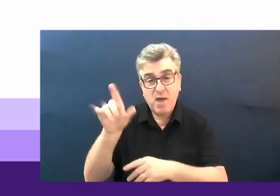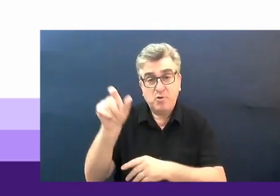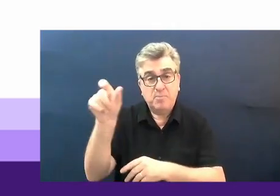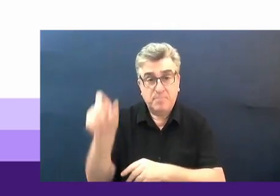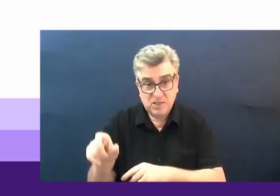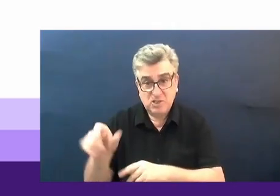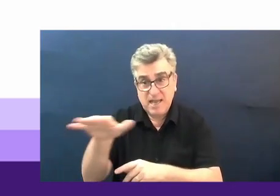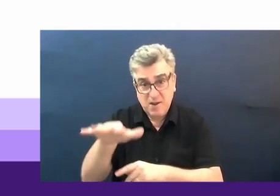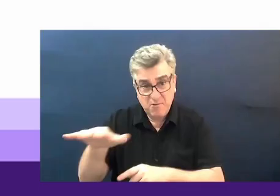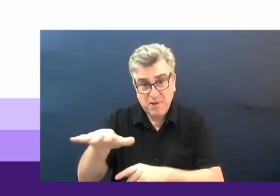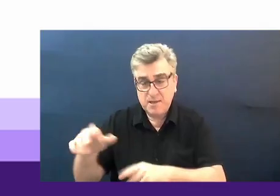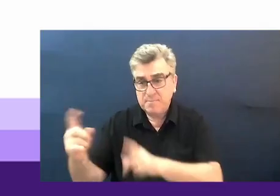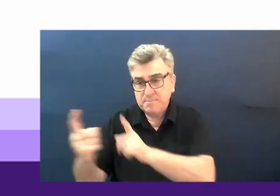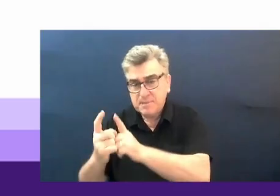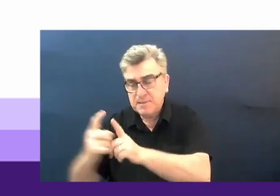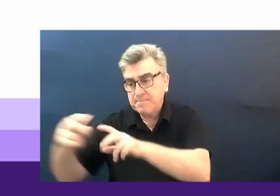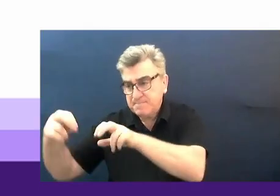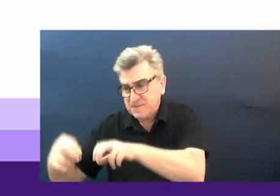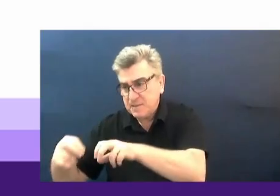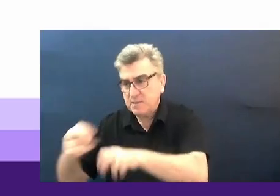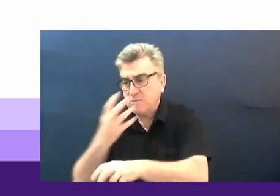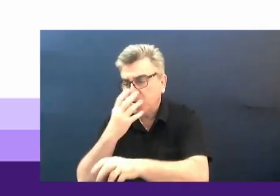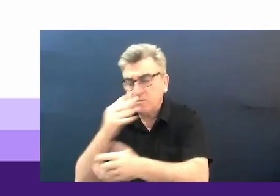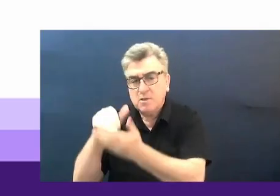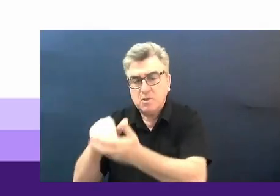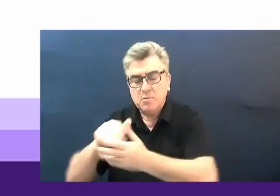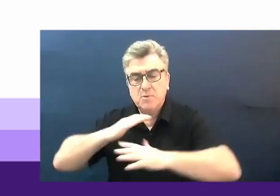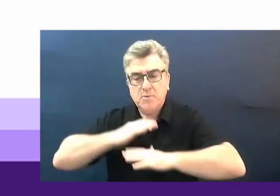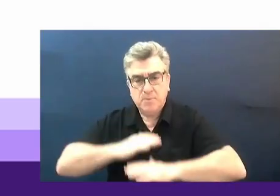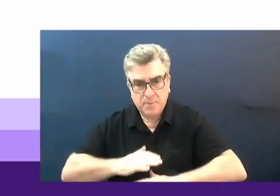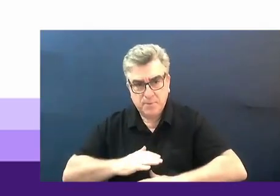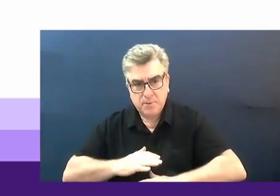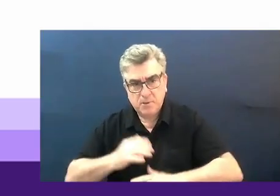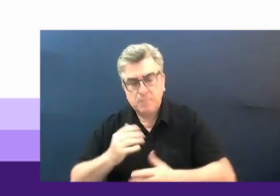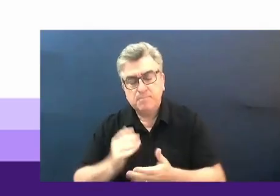And then for those people who the anaesthetist deemed to be really in need of an anaesthetist